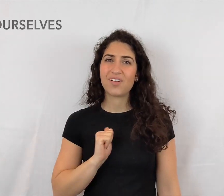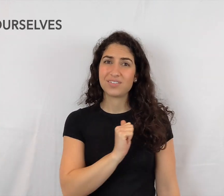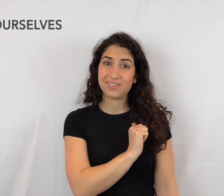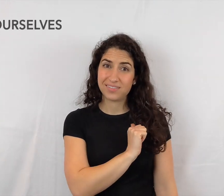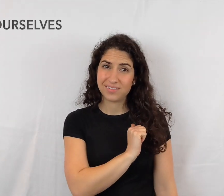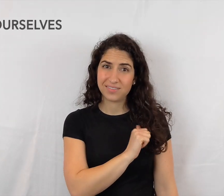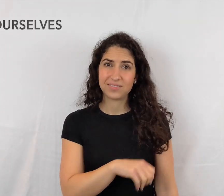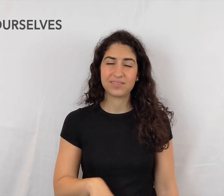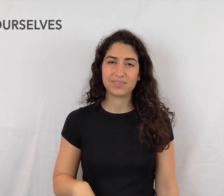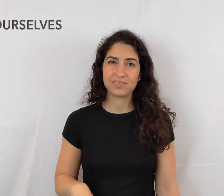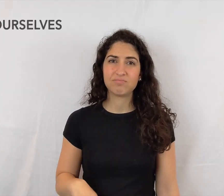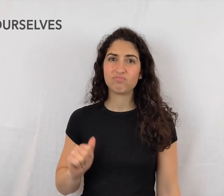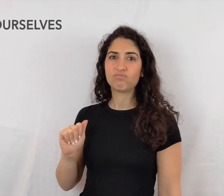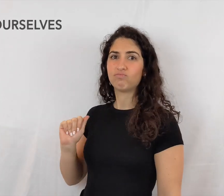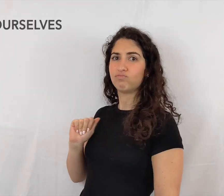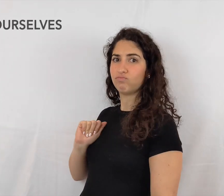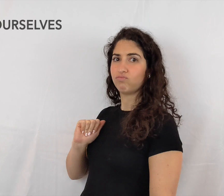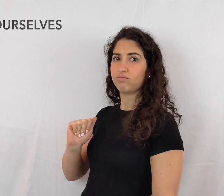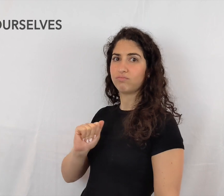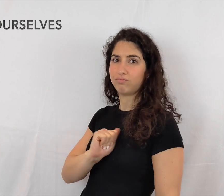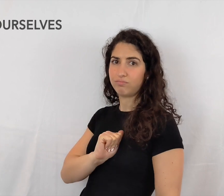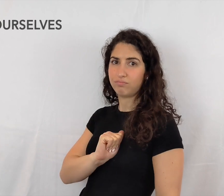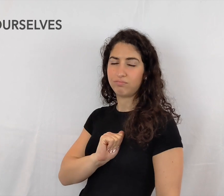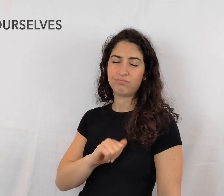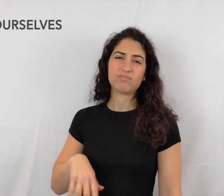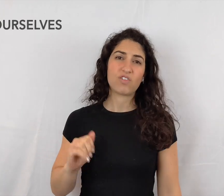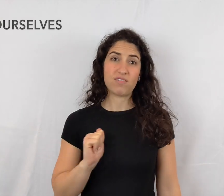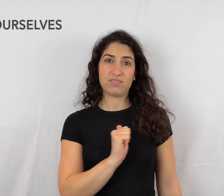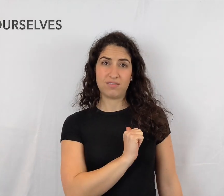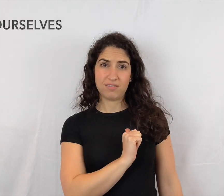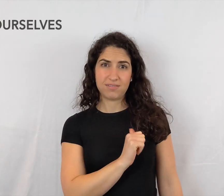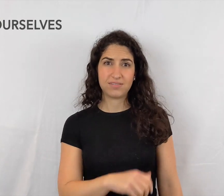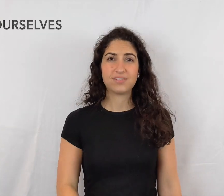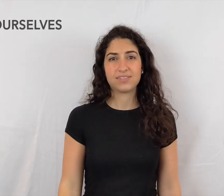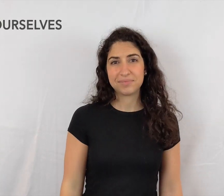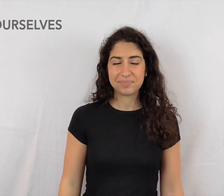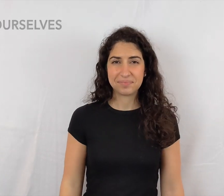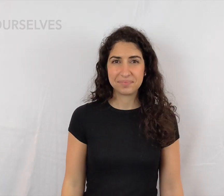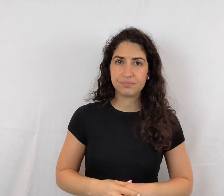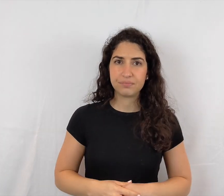OURSELVES